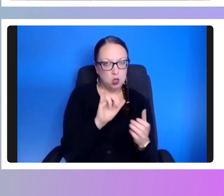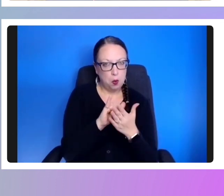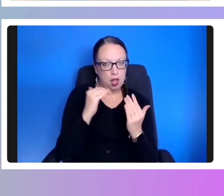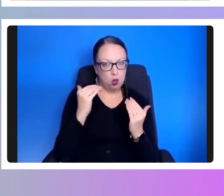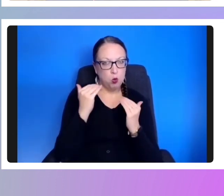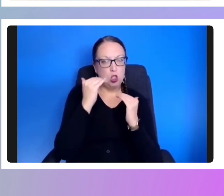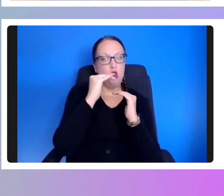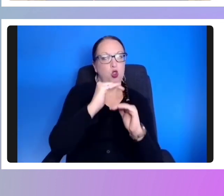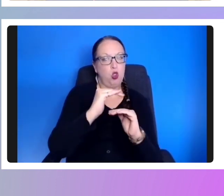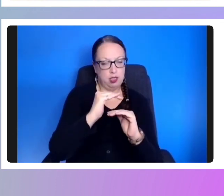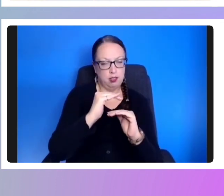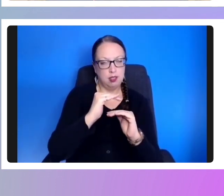testing with diverse audiences.